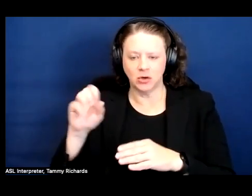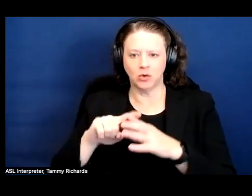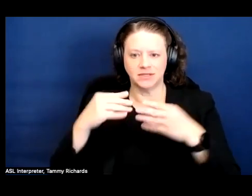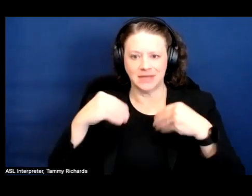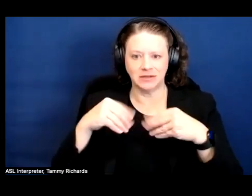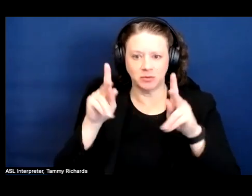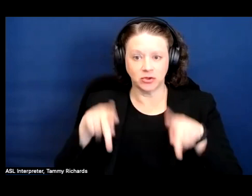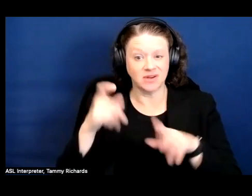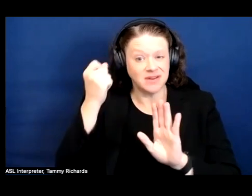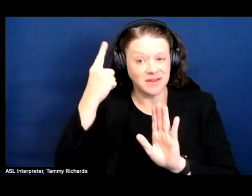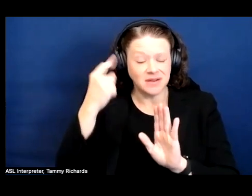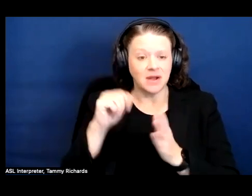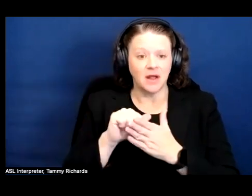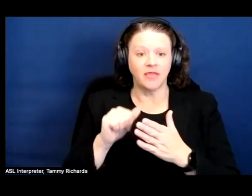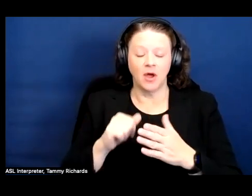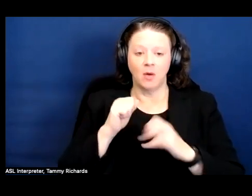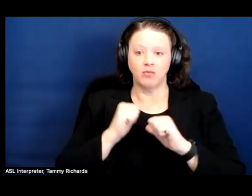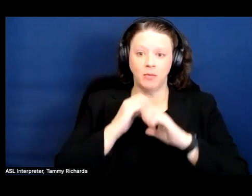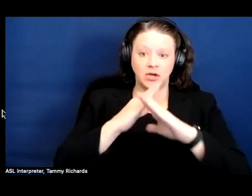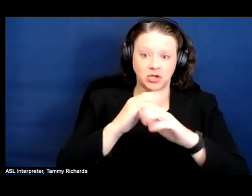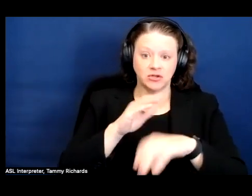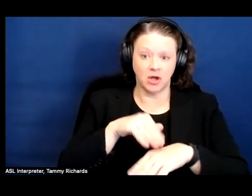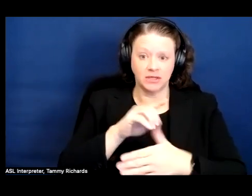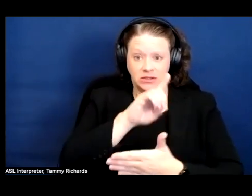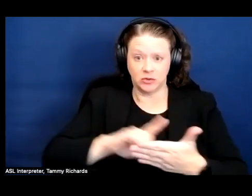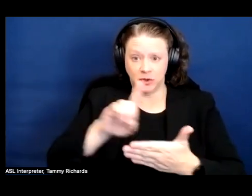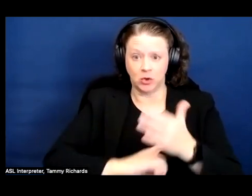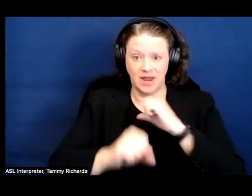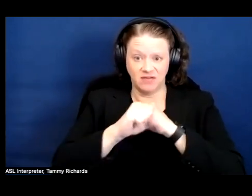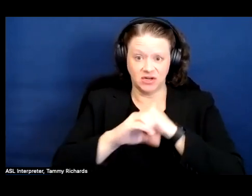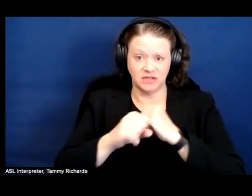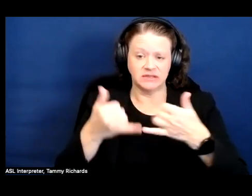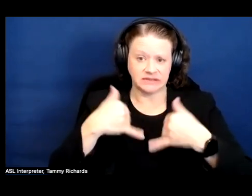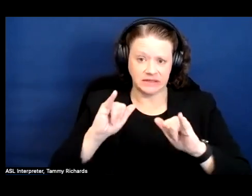that try to make it part of the lease, you'll implement requirements